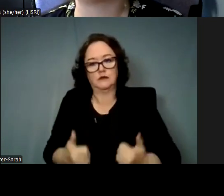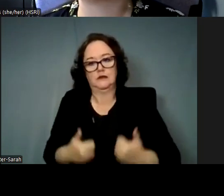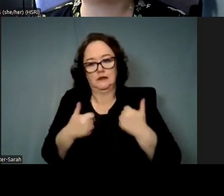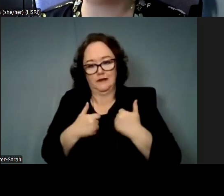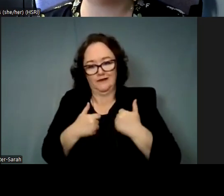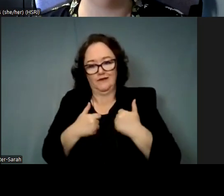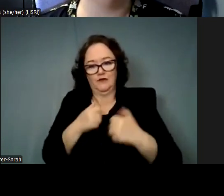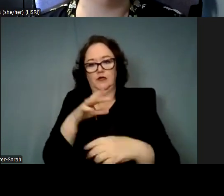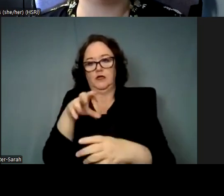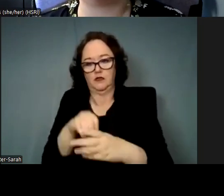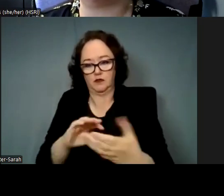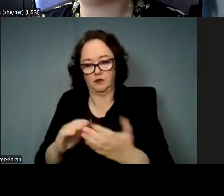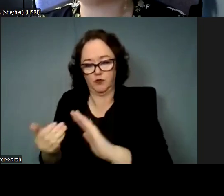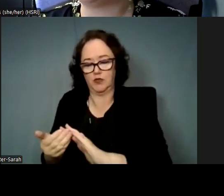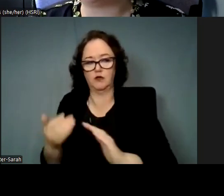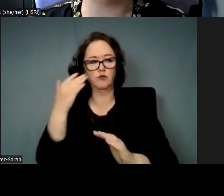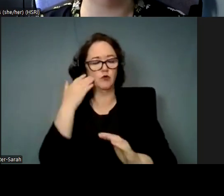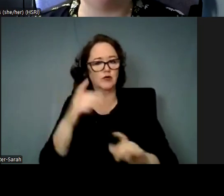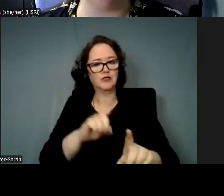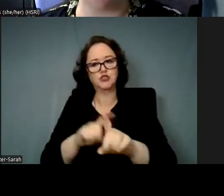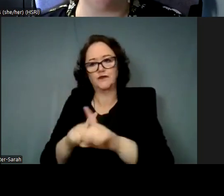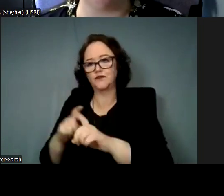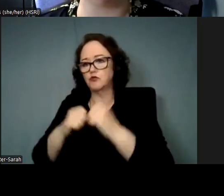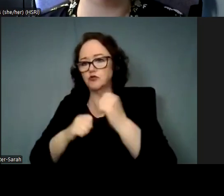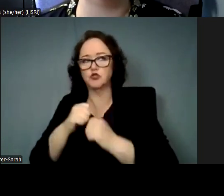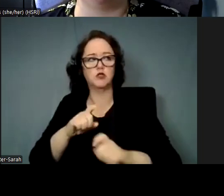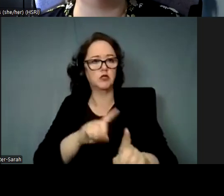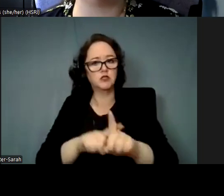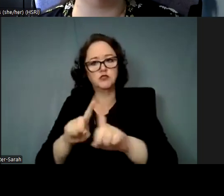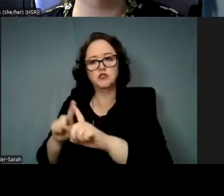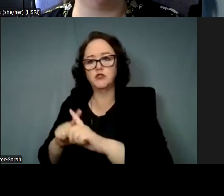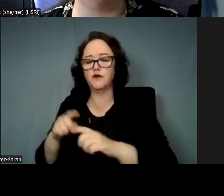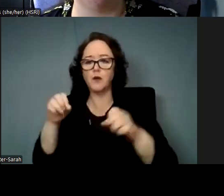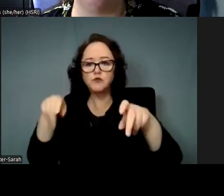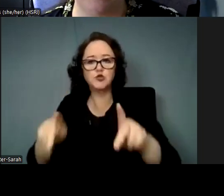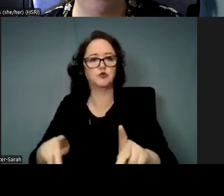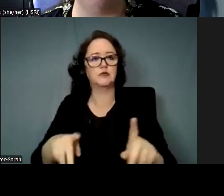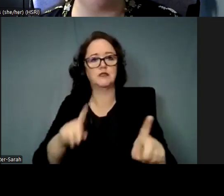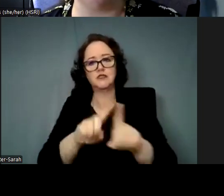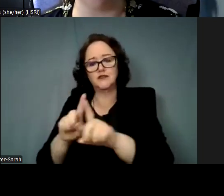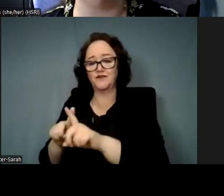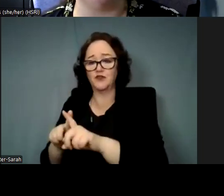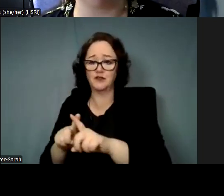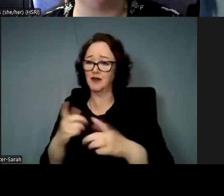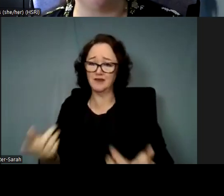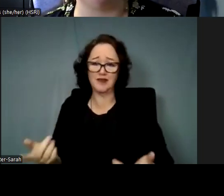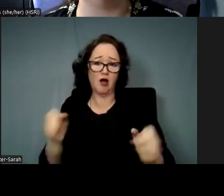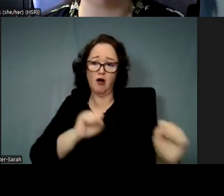and structures and things that are available to us, every single person has a right to those things, and that those